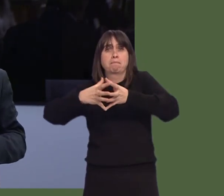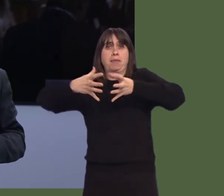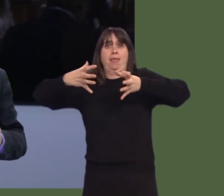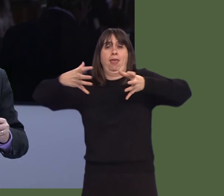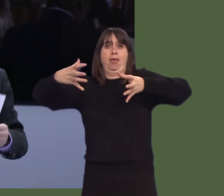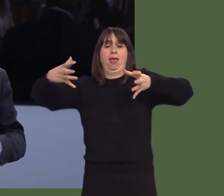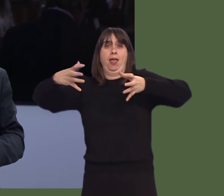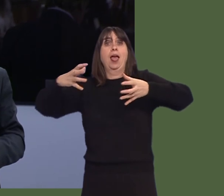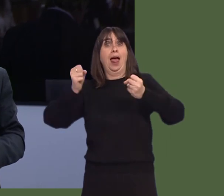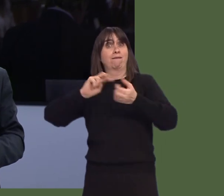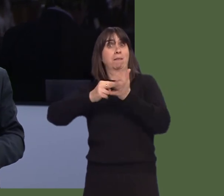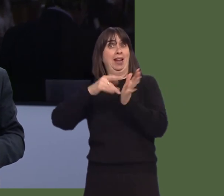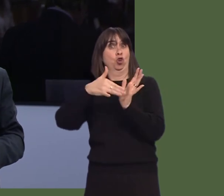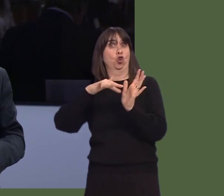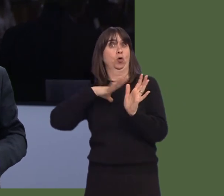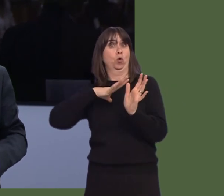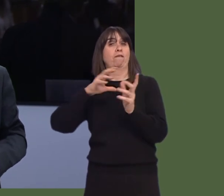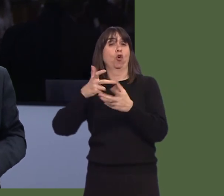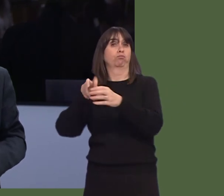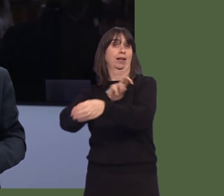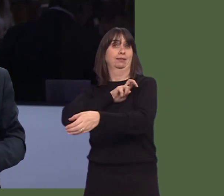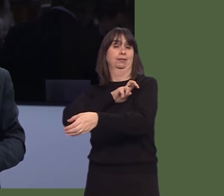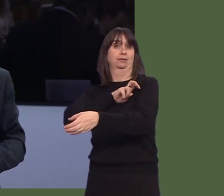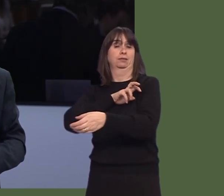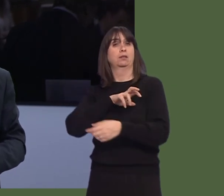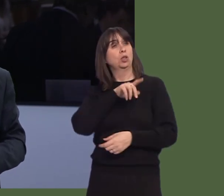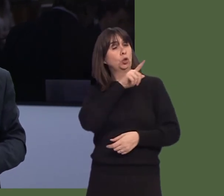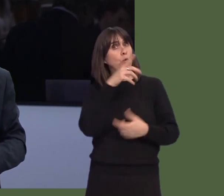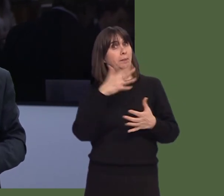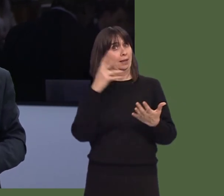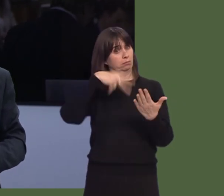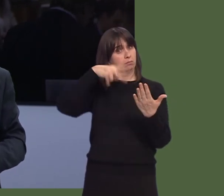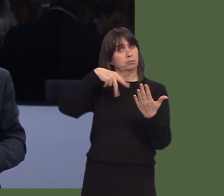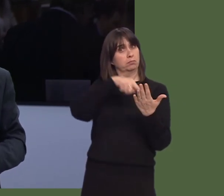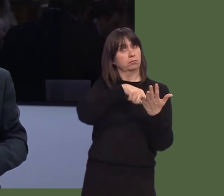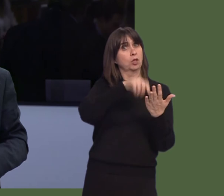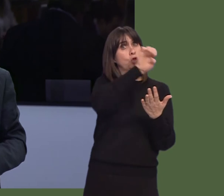Adam Price AM: Some regional Governments, such as Flanders, for example, as Rhun ap